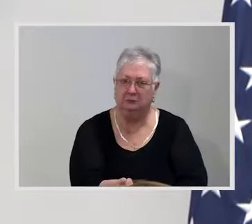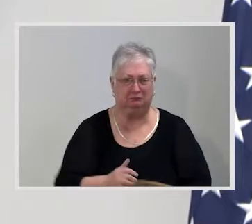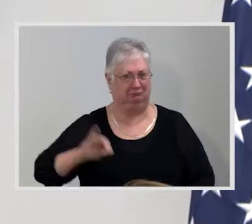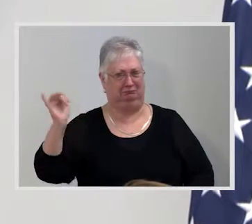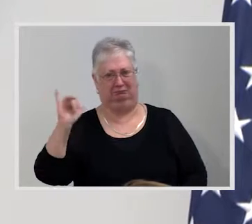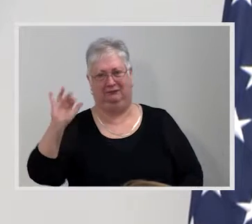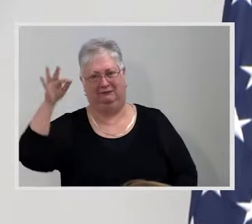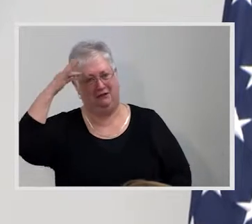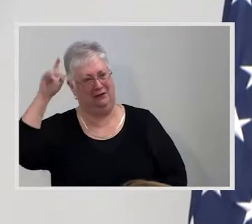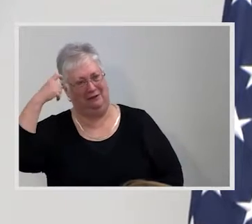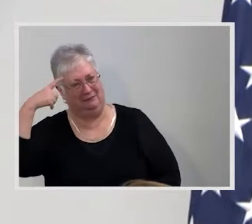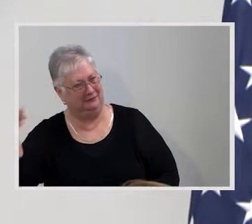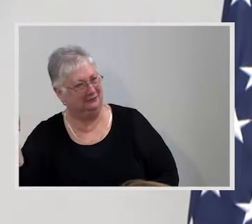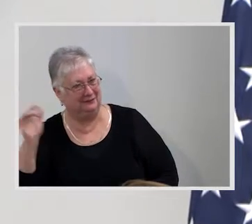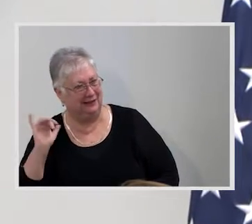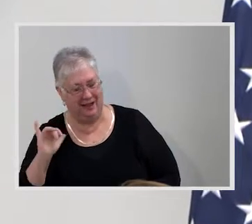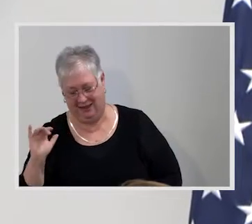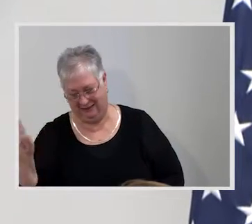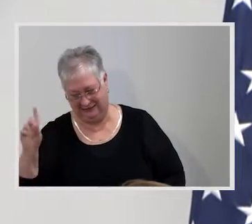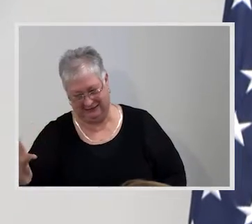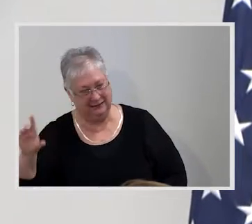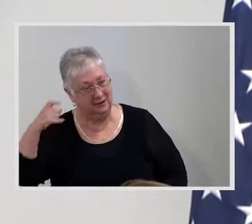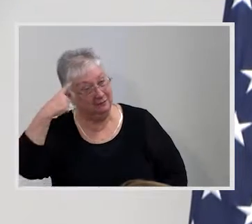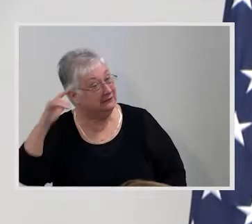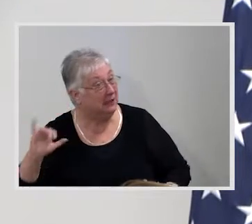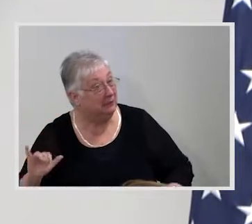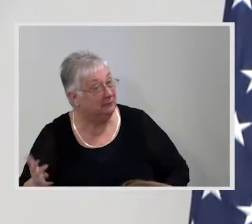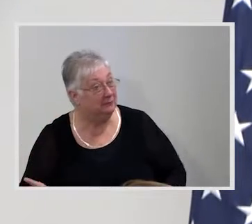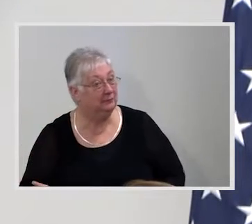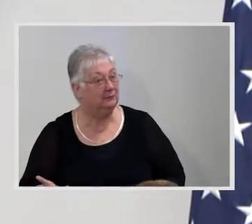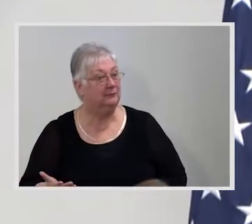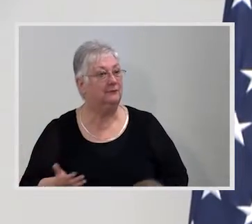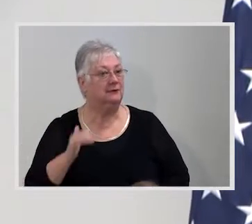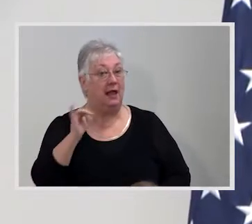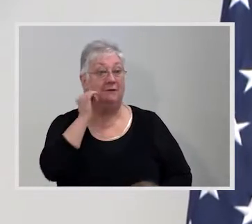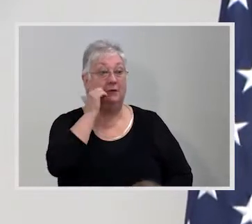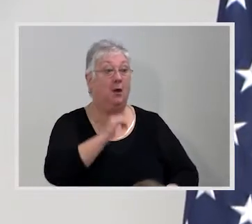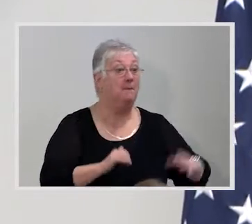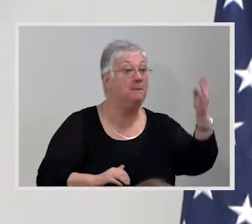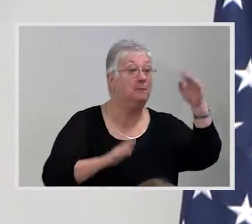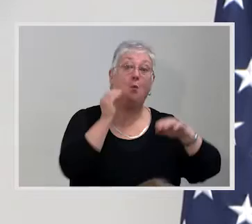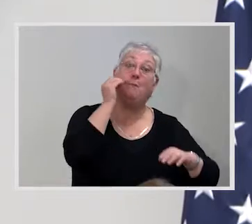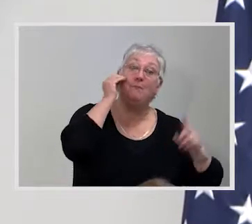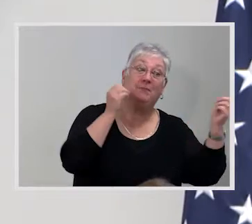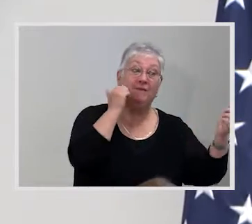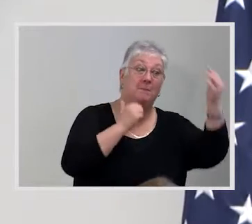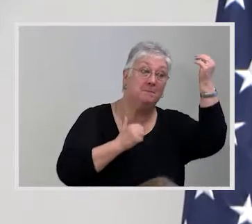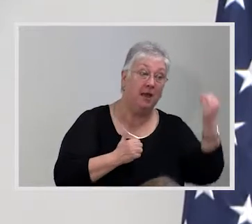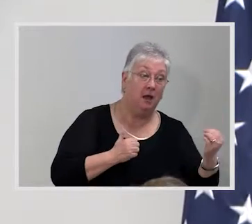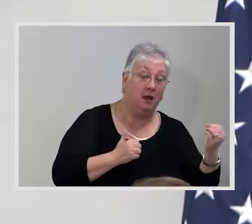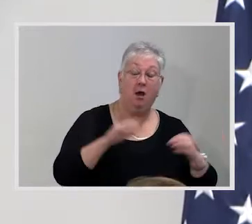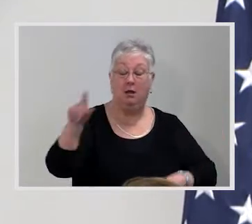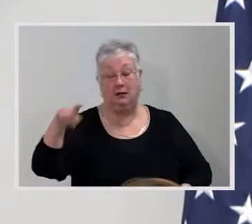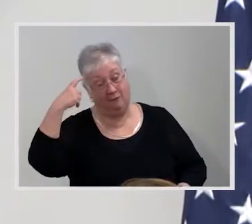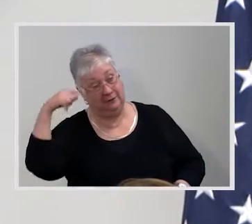MONDAY, IT COSTS A CERTAIN AMOUNT OF MONEY TO RUN THE GOVERNMENT. AND EACH AND EVERY YEAR WE WANT TO DO SOME NEW THINGS, TOO.